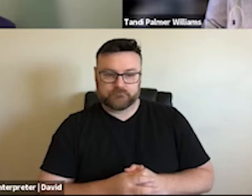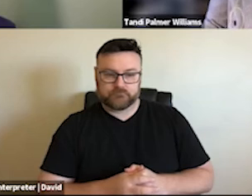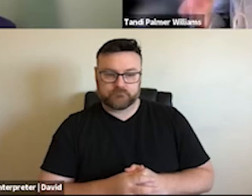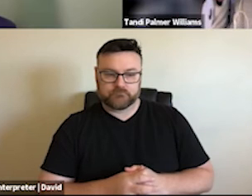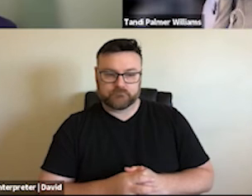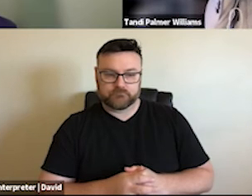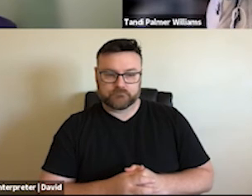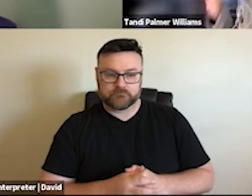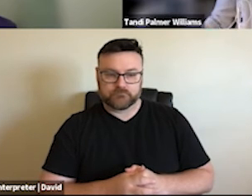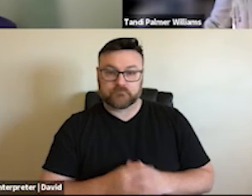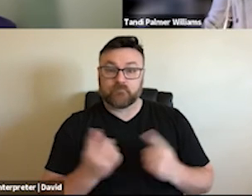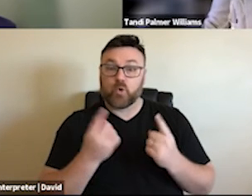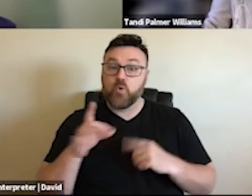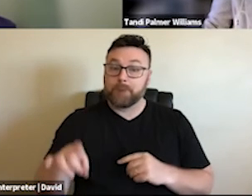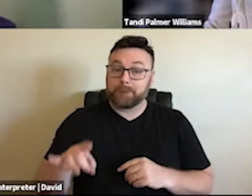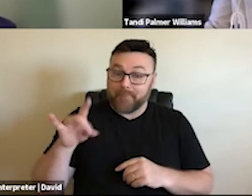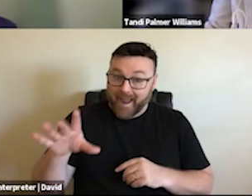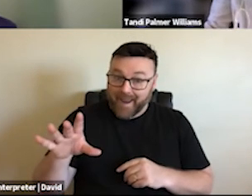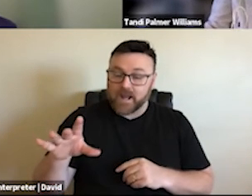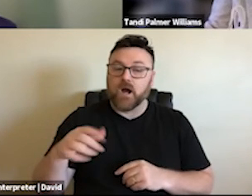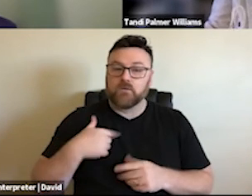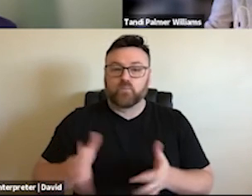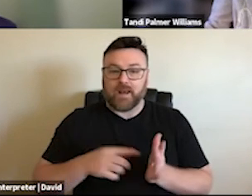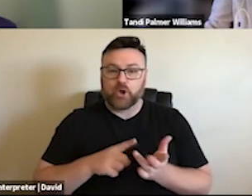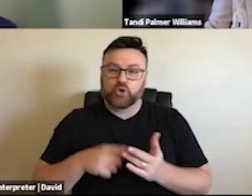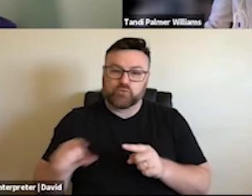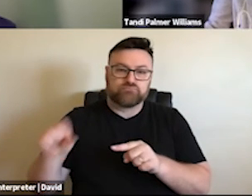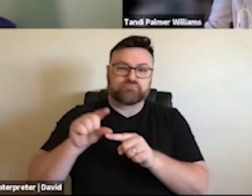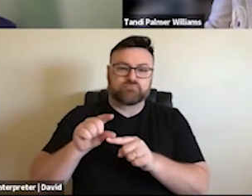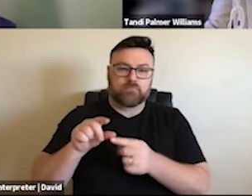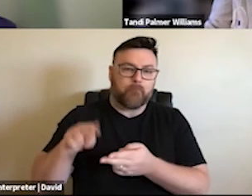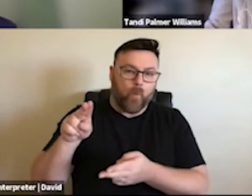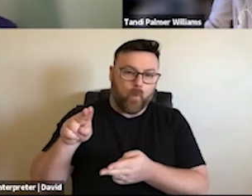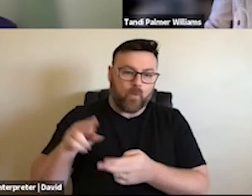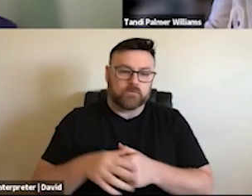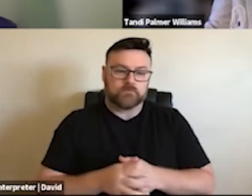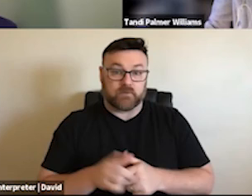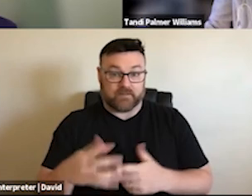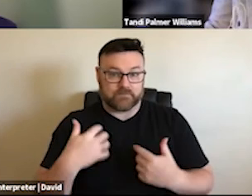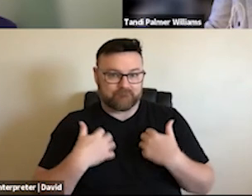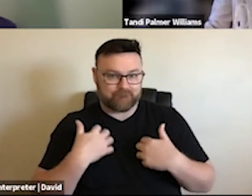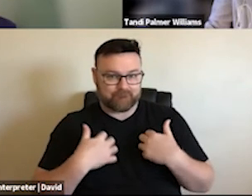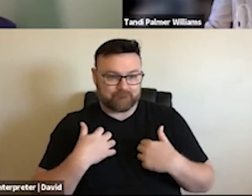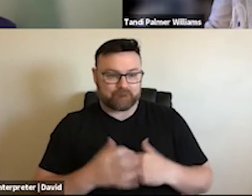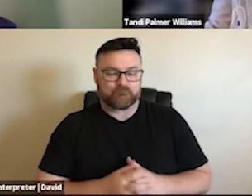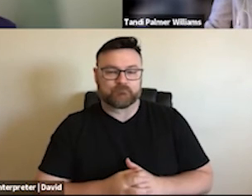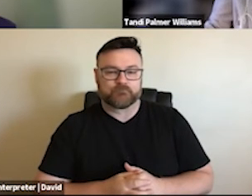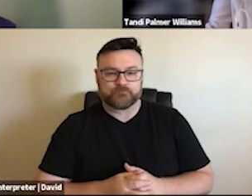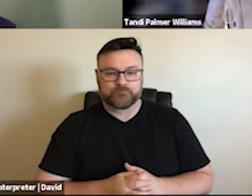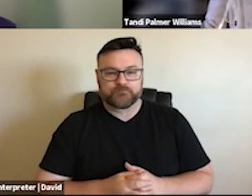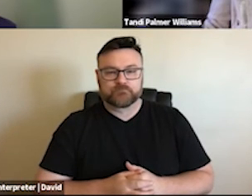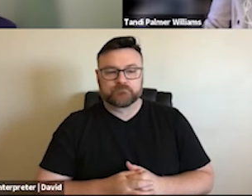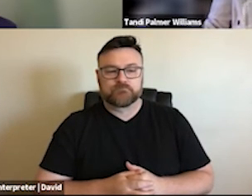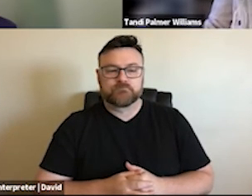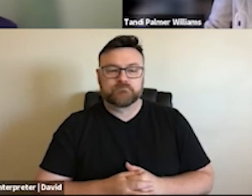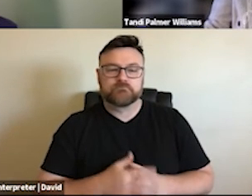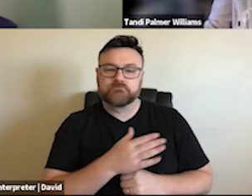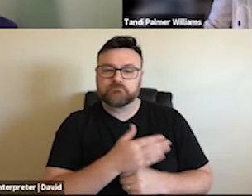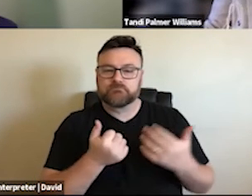Those are paying slightly more, so I think it's exciting science there of a market that's